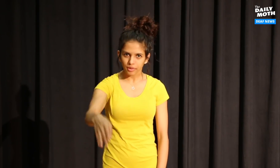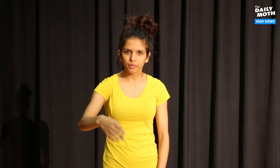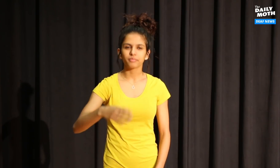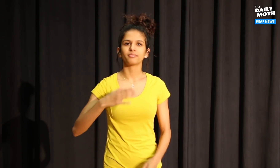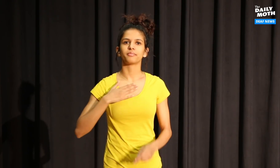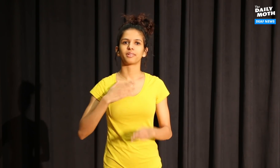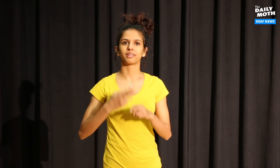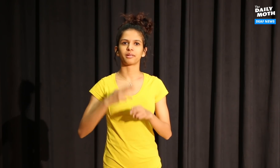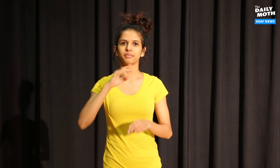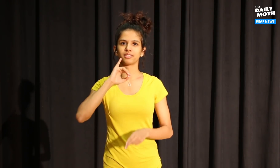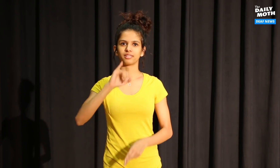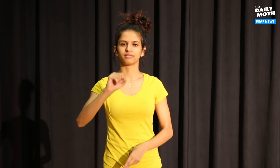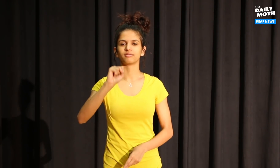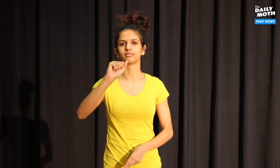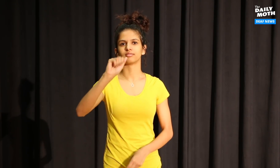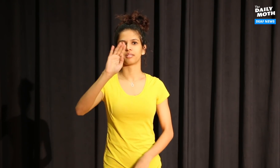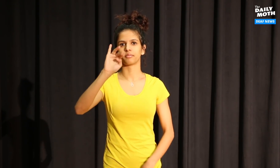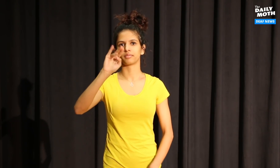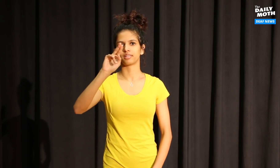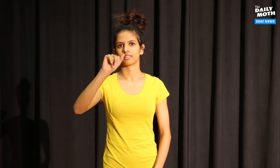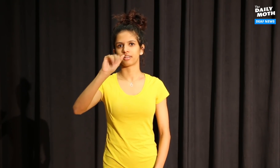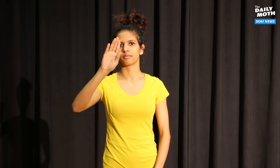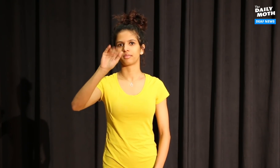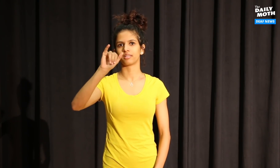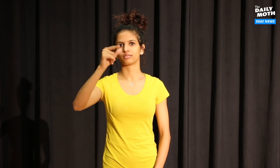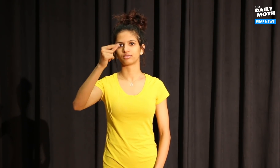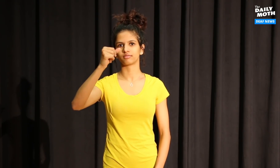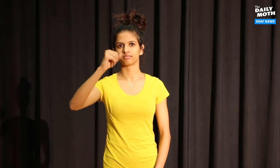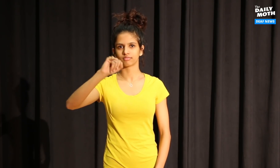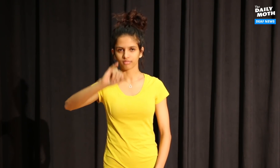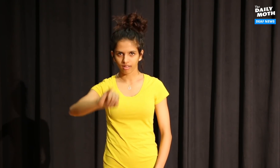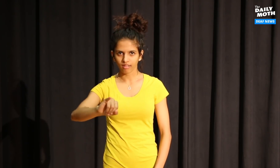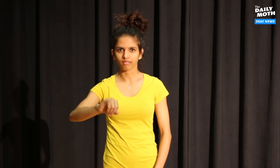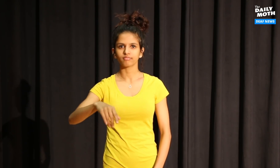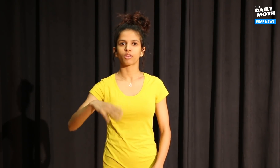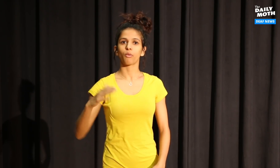Hello, my name is Sabina Bajgai.